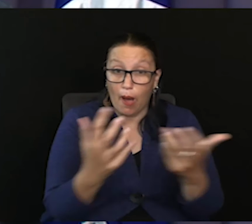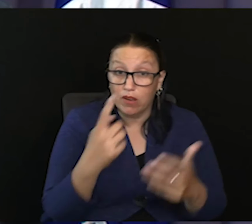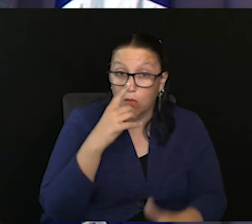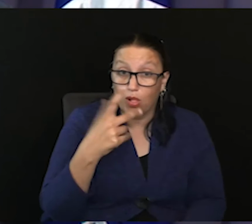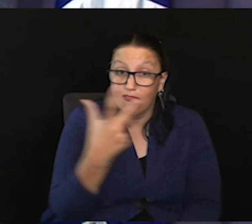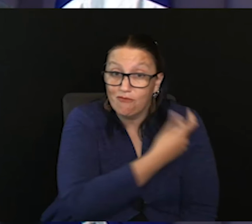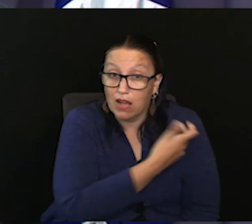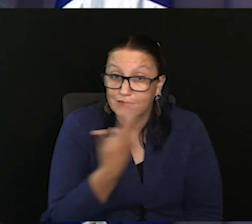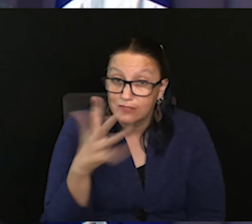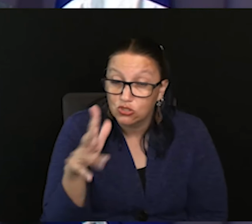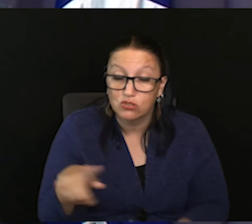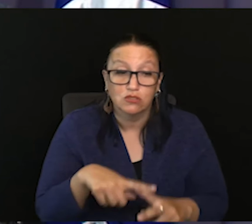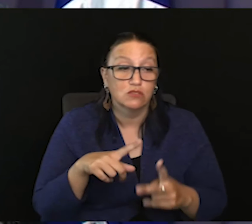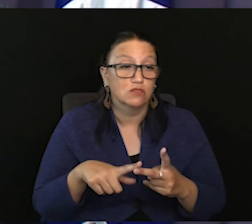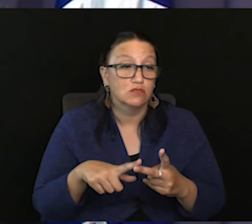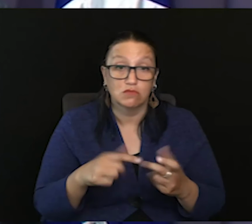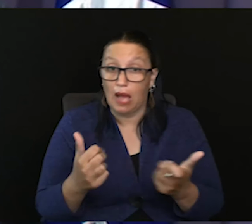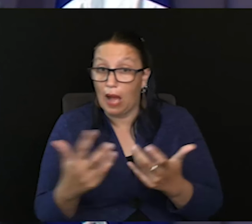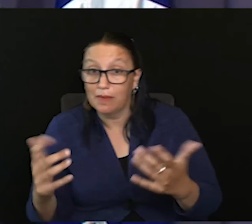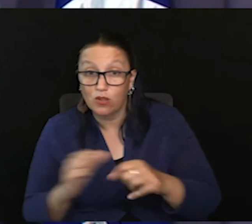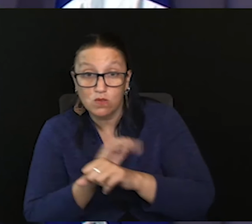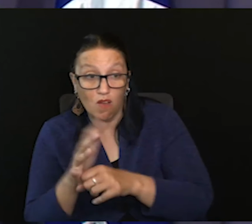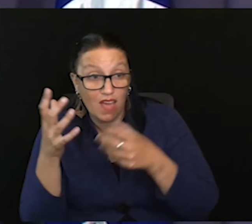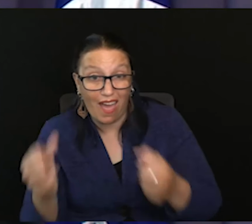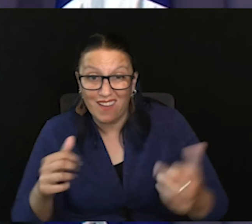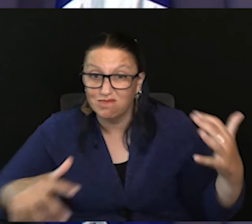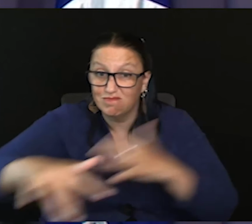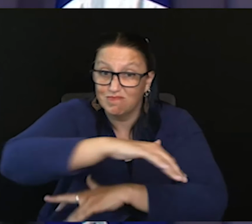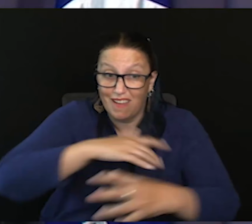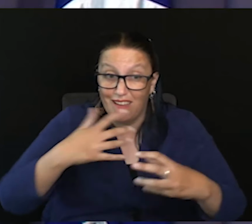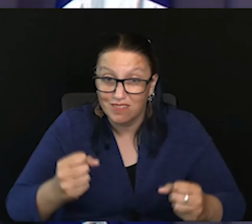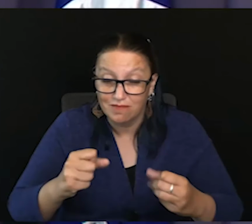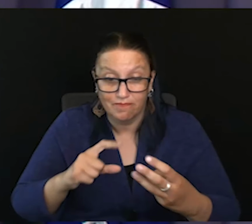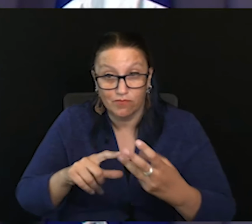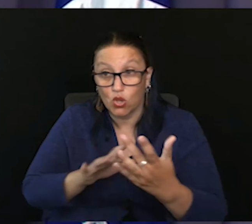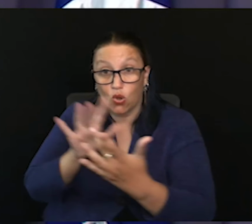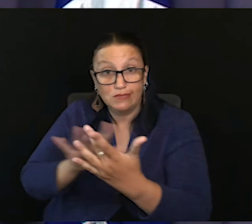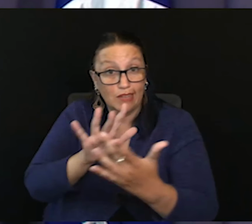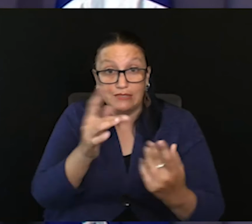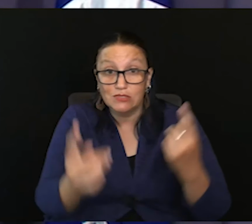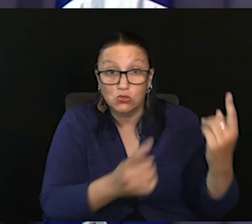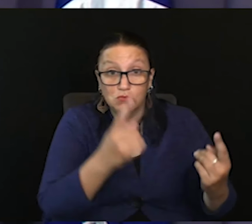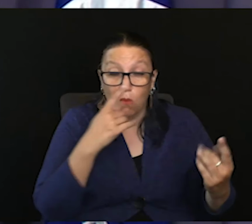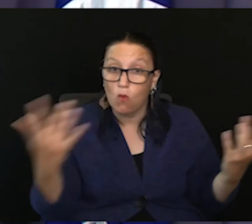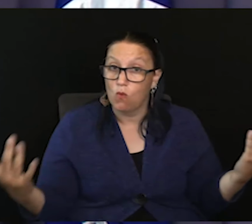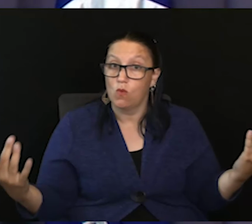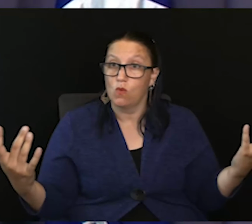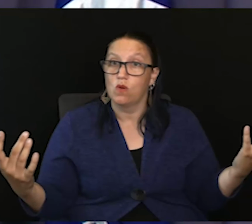the levels of disease in the community, and the importance of individual contact tracing. Even now, we see that individual contact tracing,